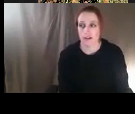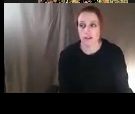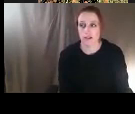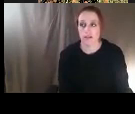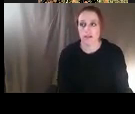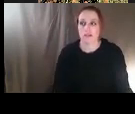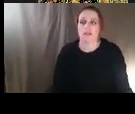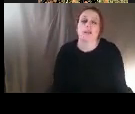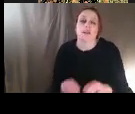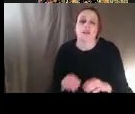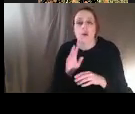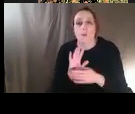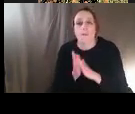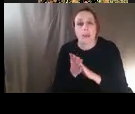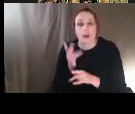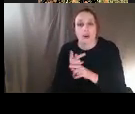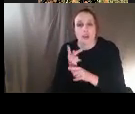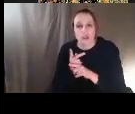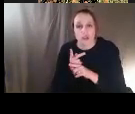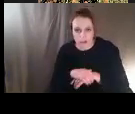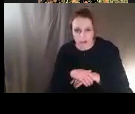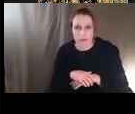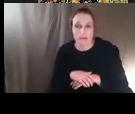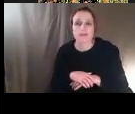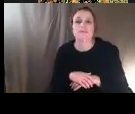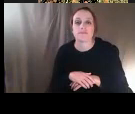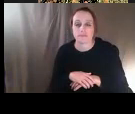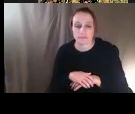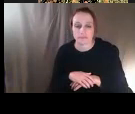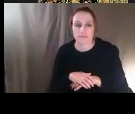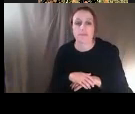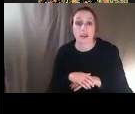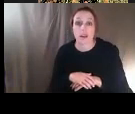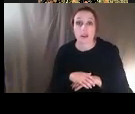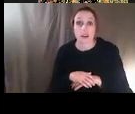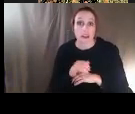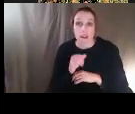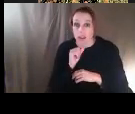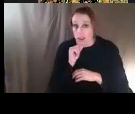cautious and try not to assume that if and when you do this that you're going to be immediately